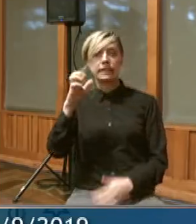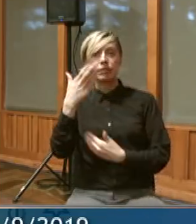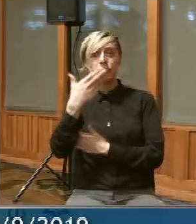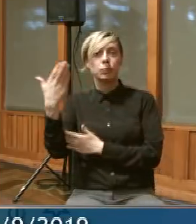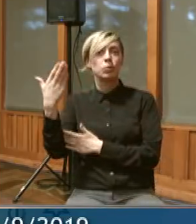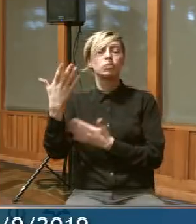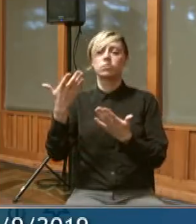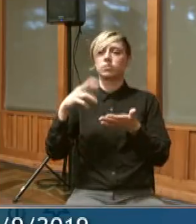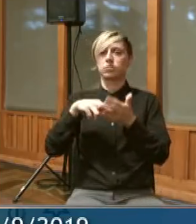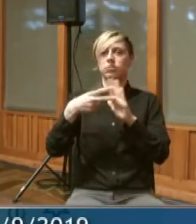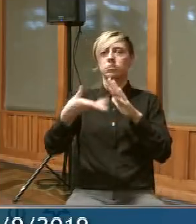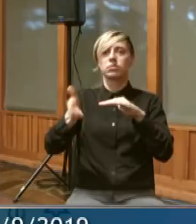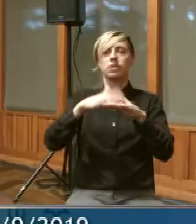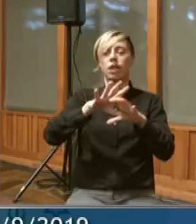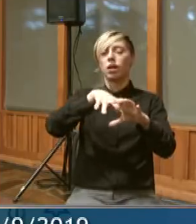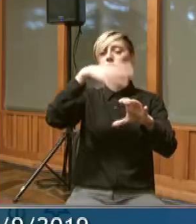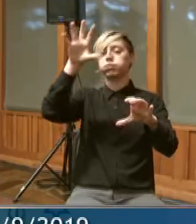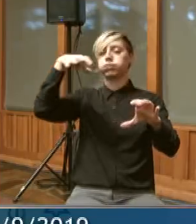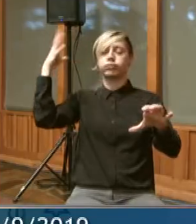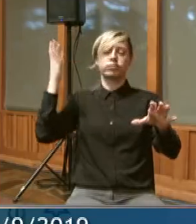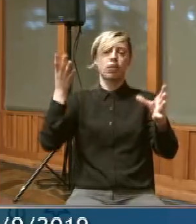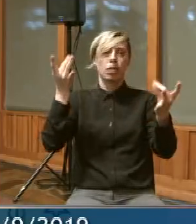PLACE NOW NO LONGER HAPPENS. THOSE PEOPLE ARE COMMUTING FAR